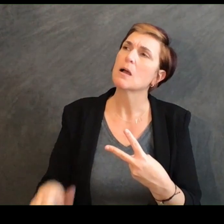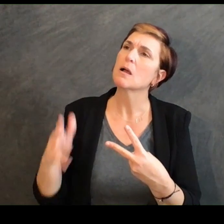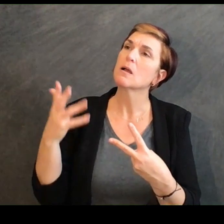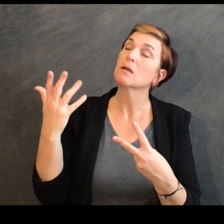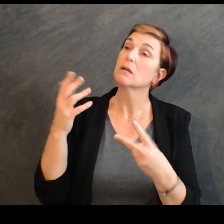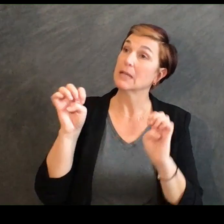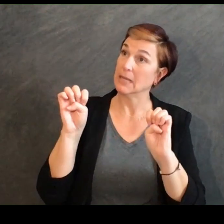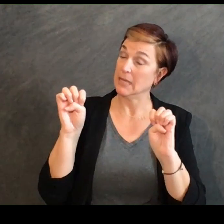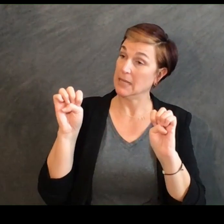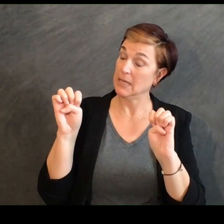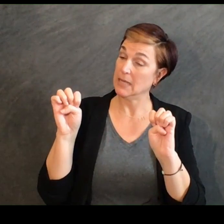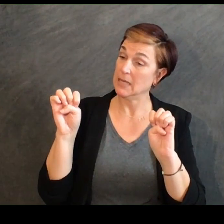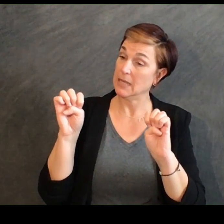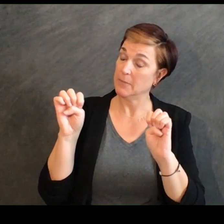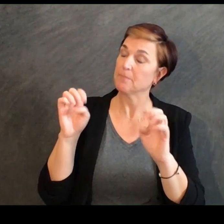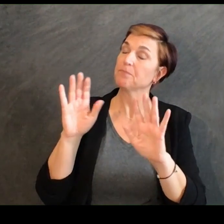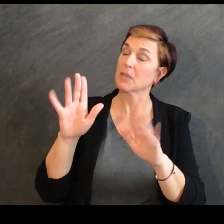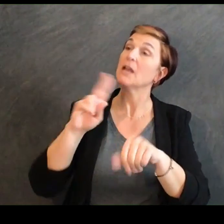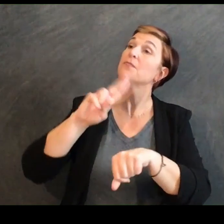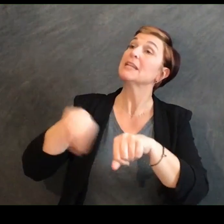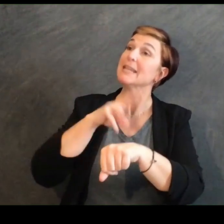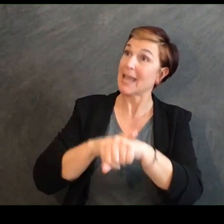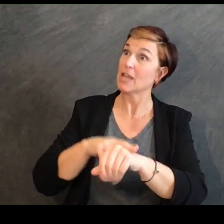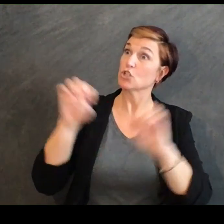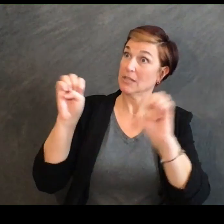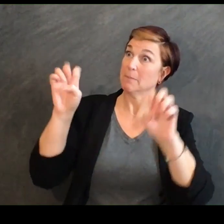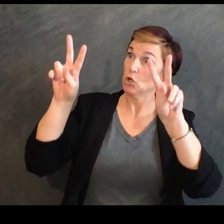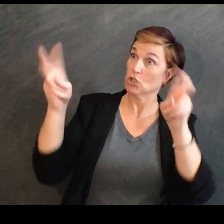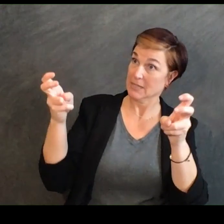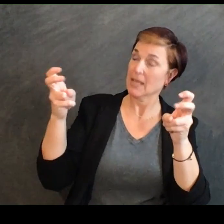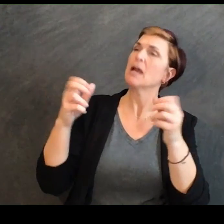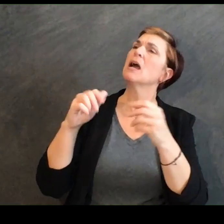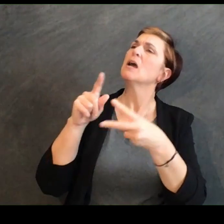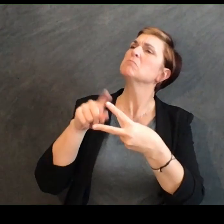I mean the national emergency and I hope not long but it's there now and it gives